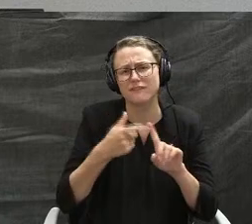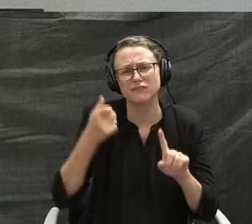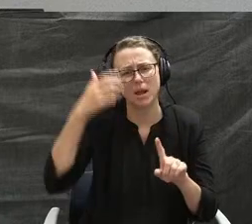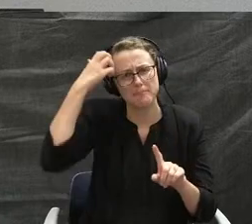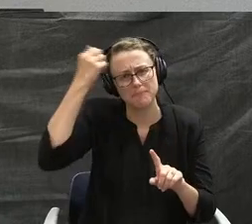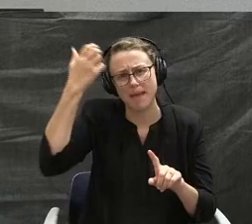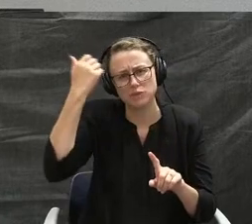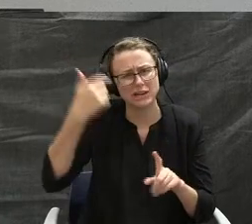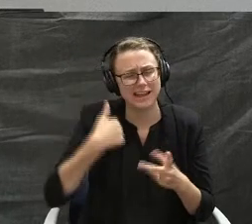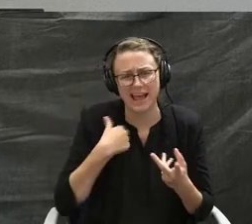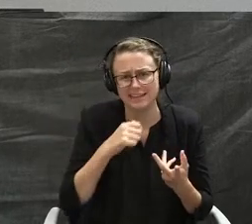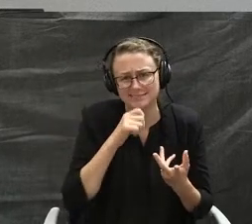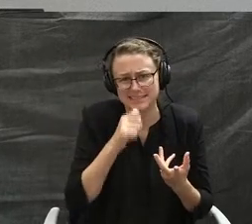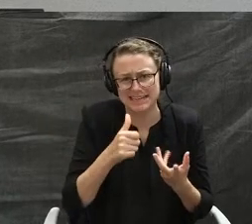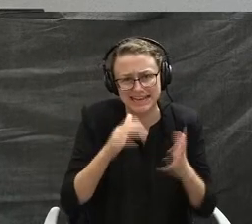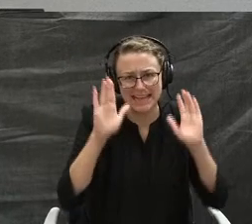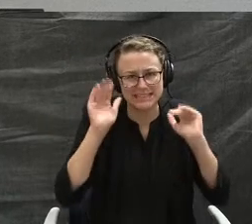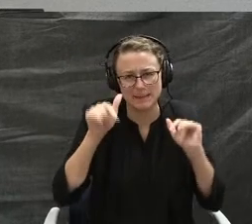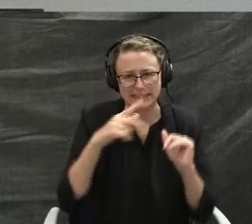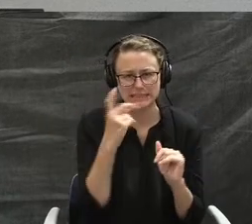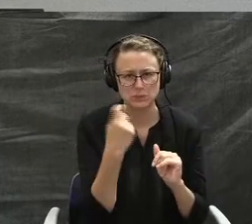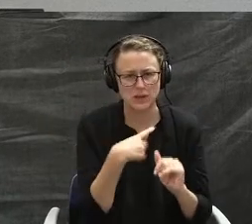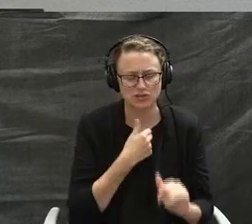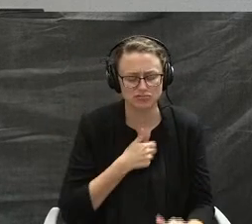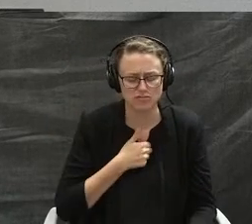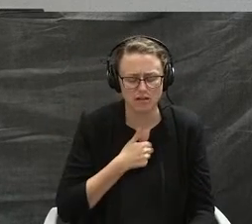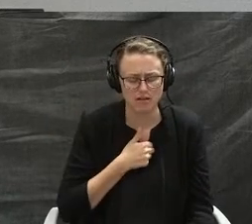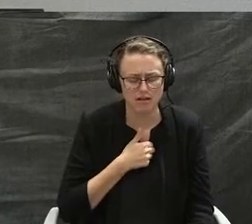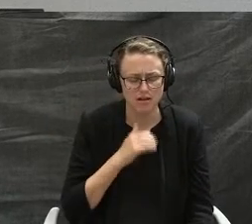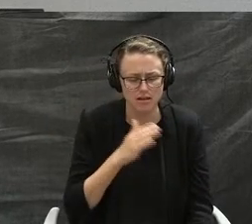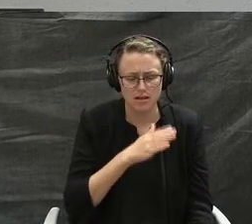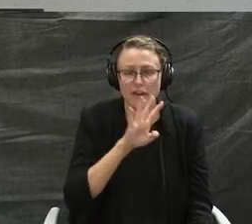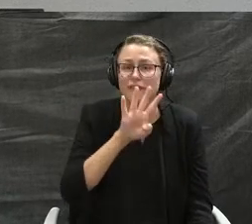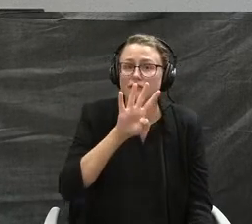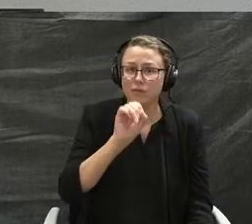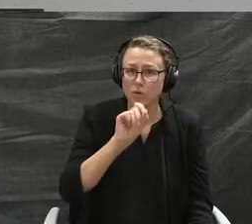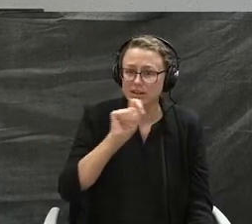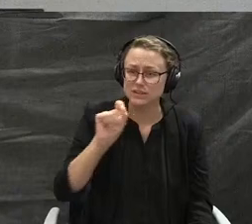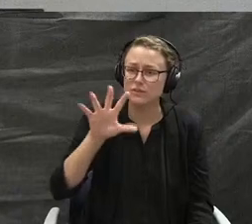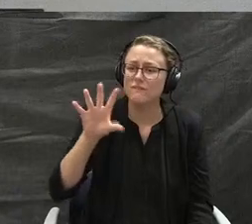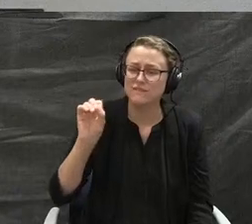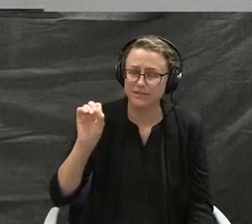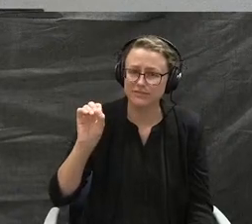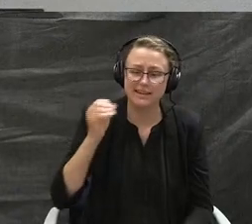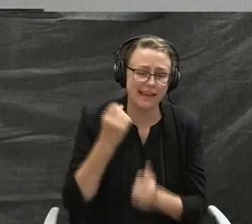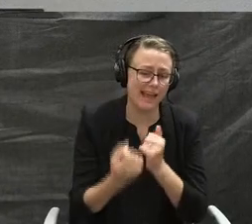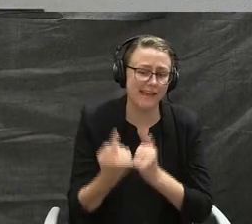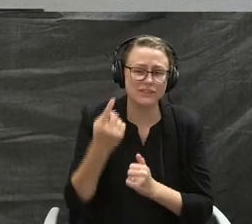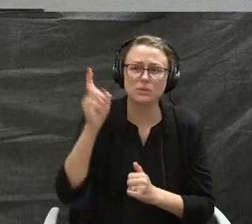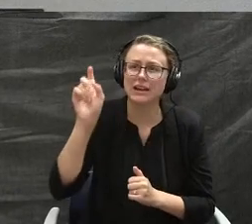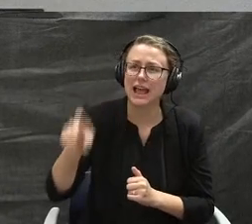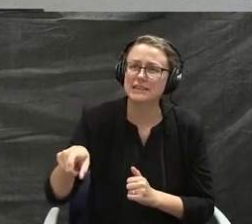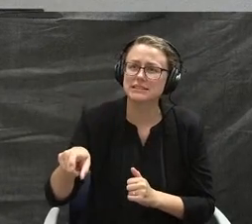question, so I and then from 40 to 50 everybody has to be on.